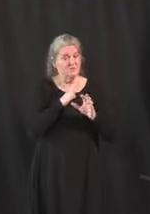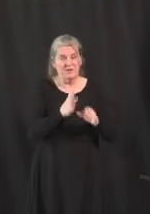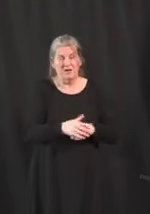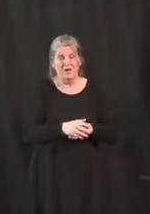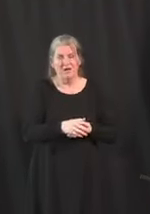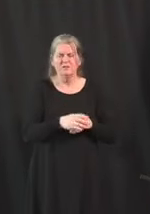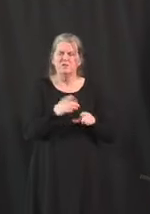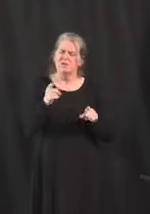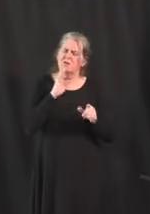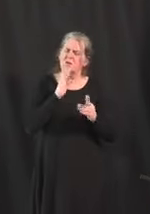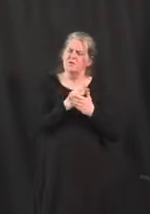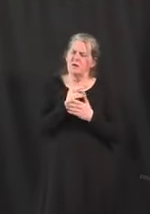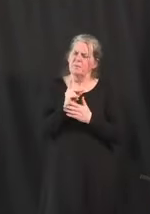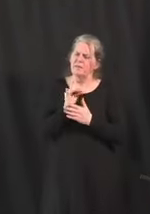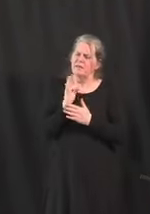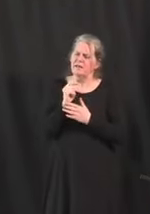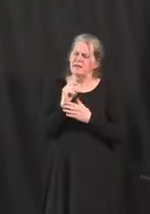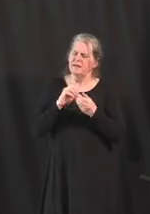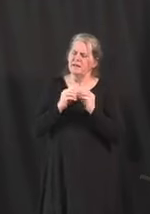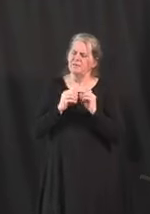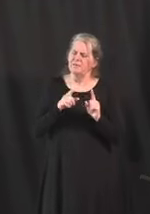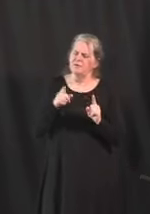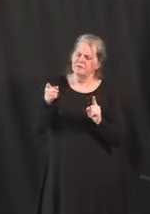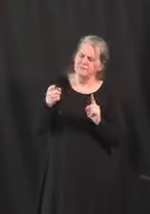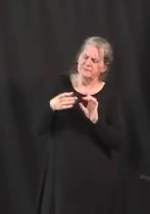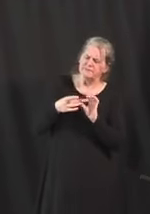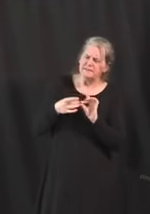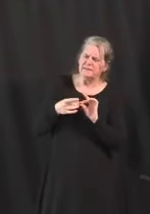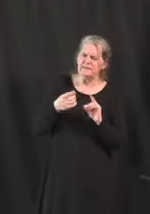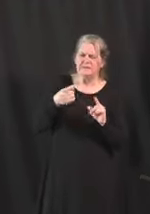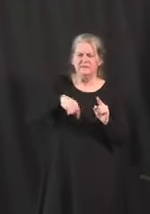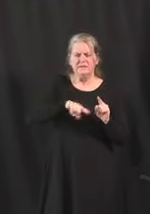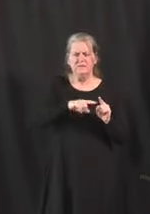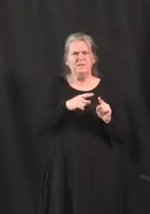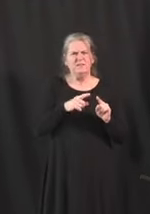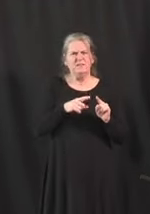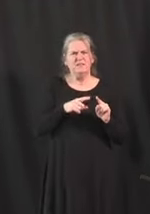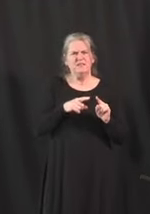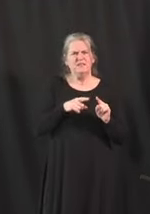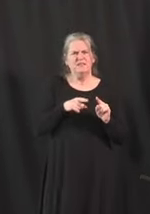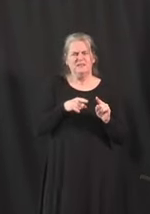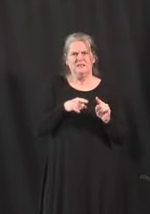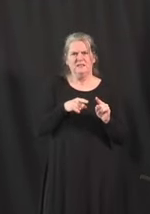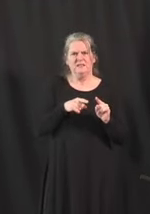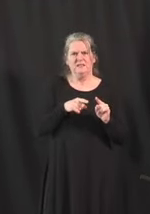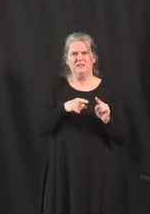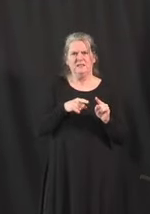IT'S ALMOST WE ARE SUCH -- OUR AMOUNTS ARE SO TINY COMPARED TO